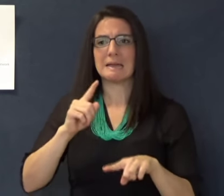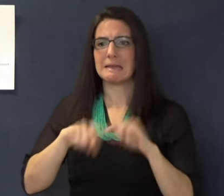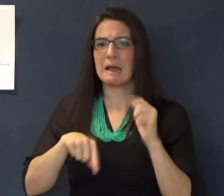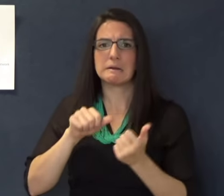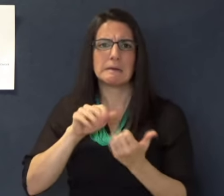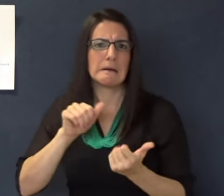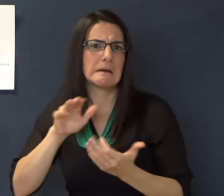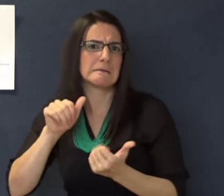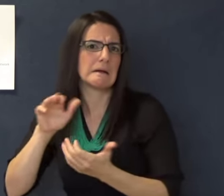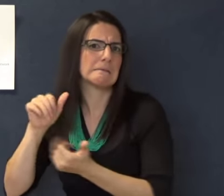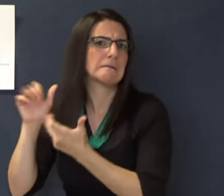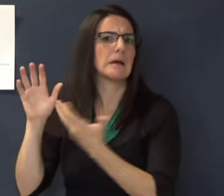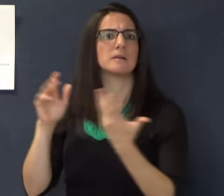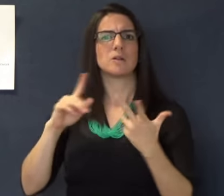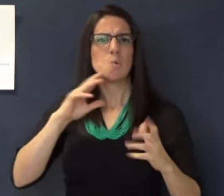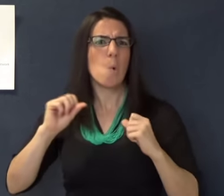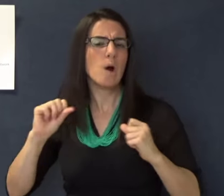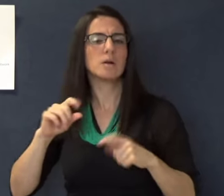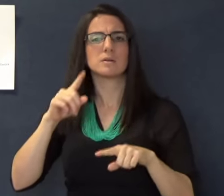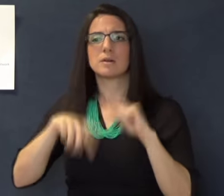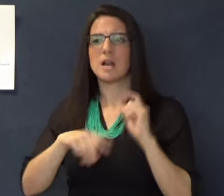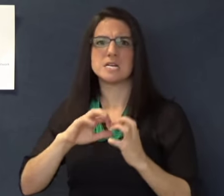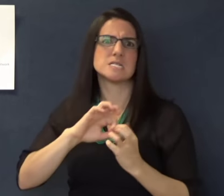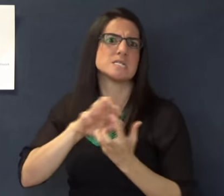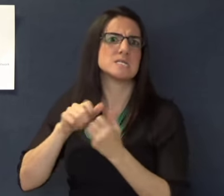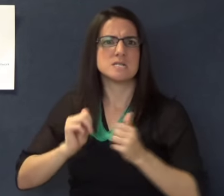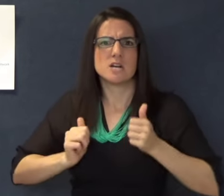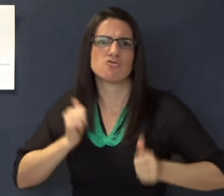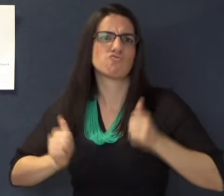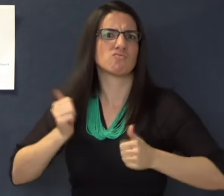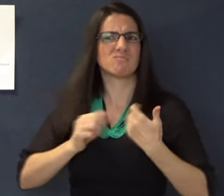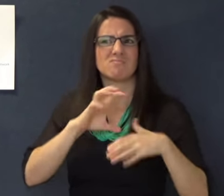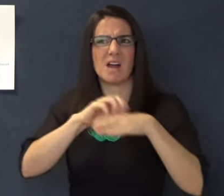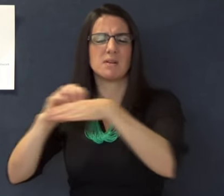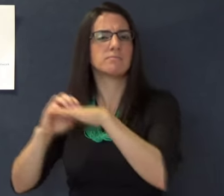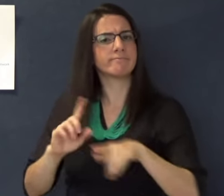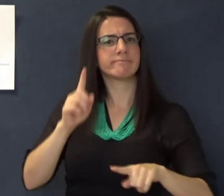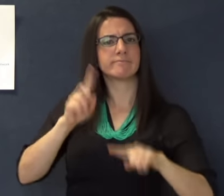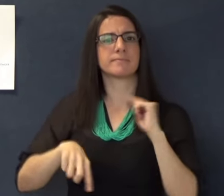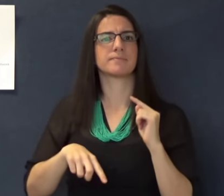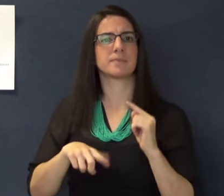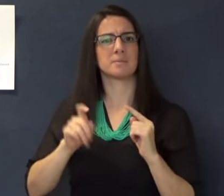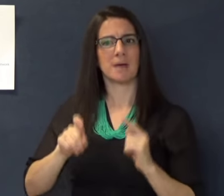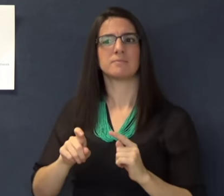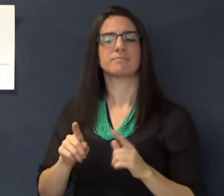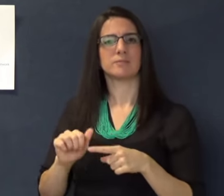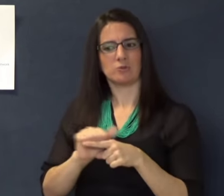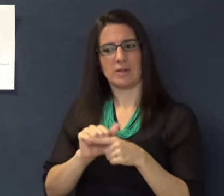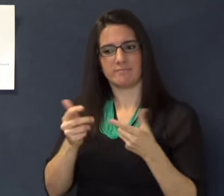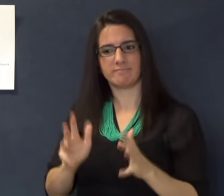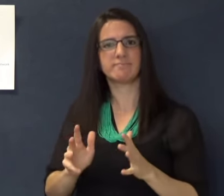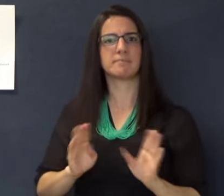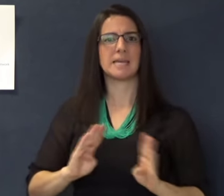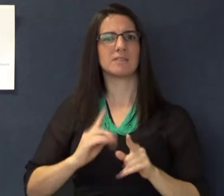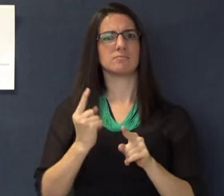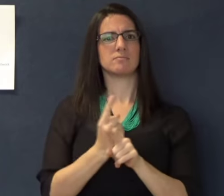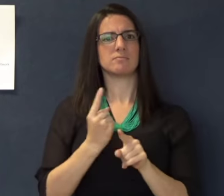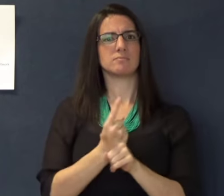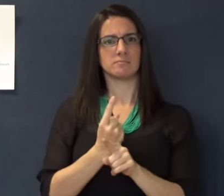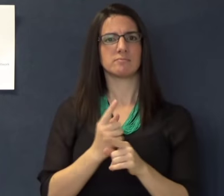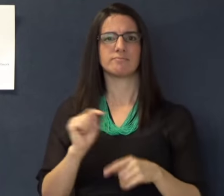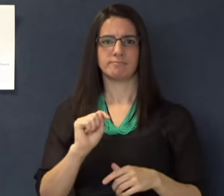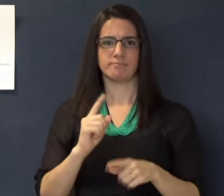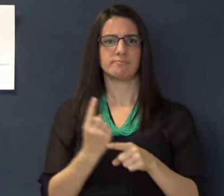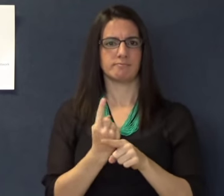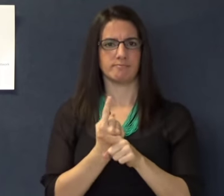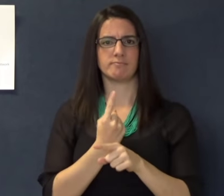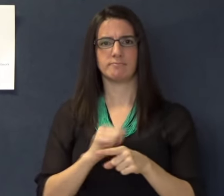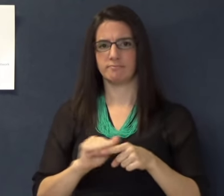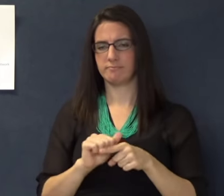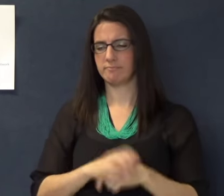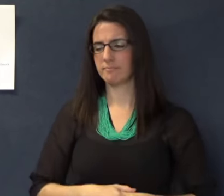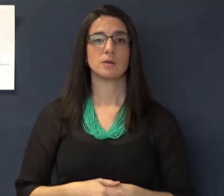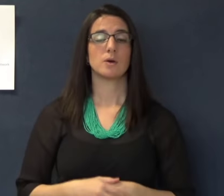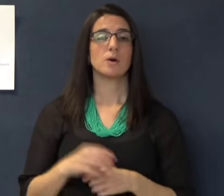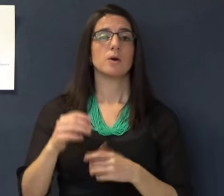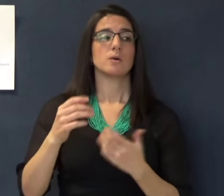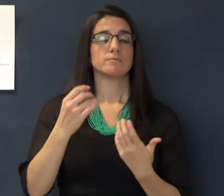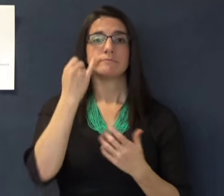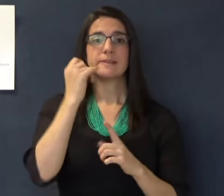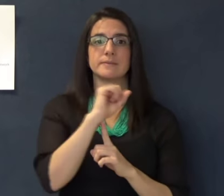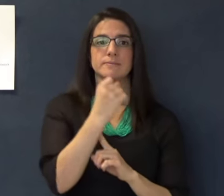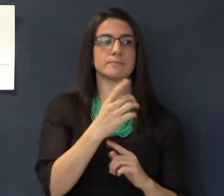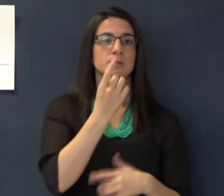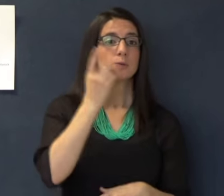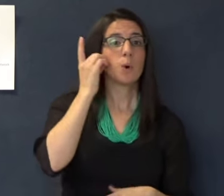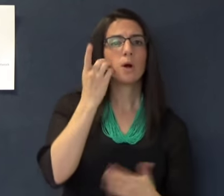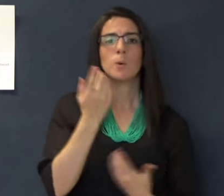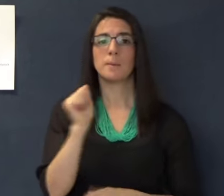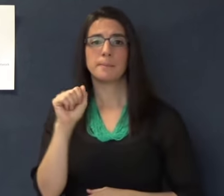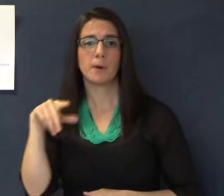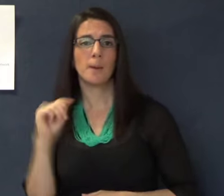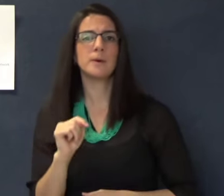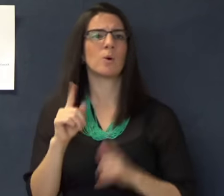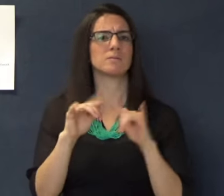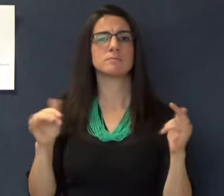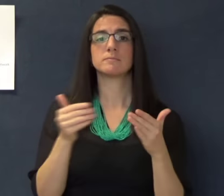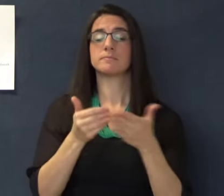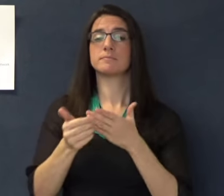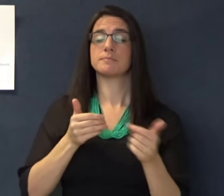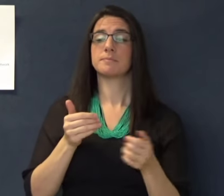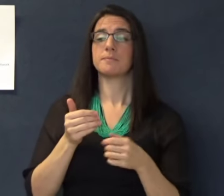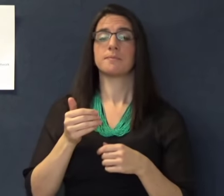housebroken, cannot cause disturbances or show aggressive behavior. Whether the college living is in the